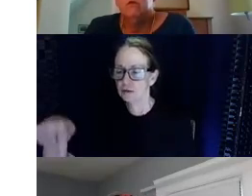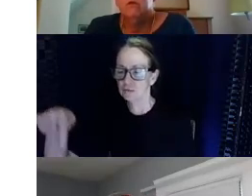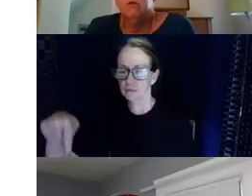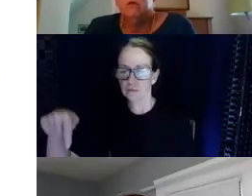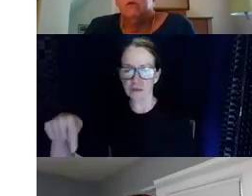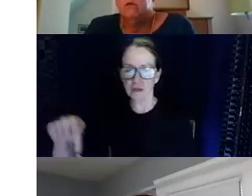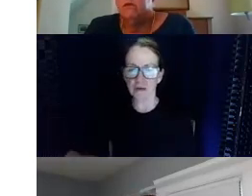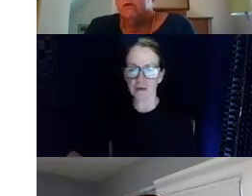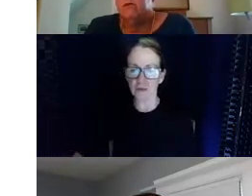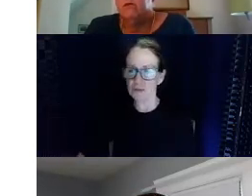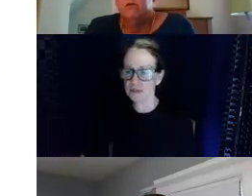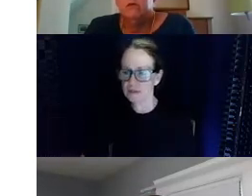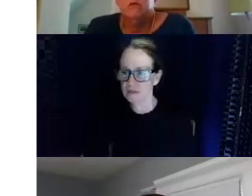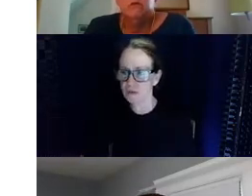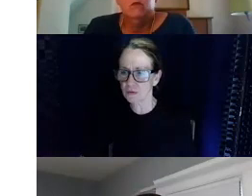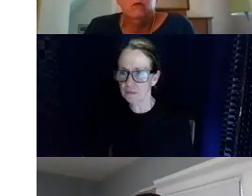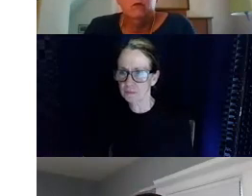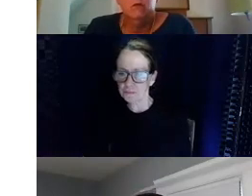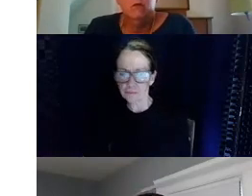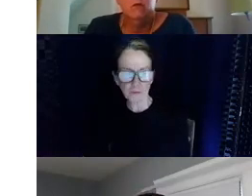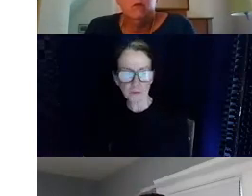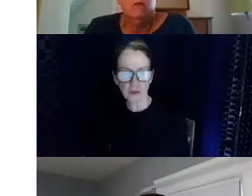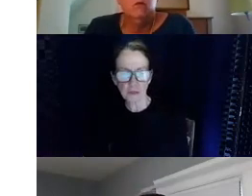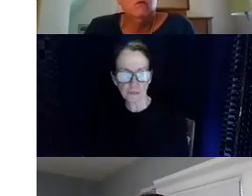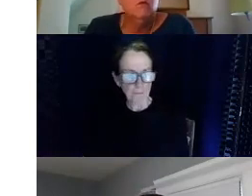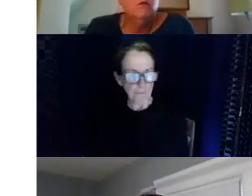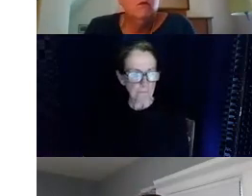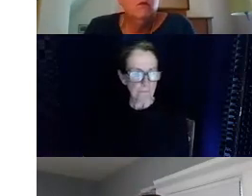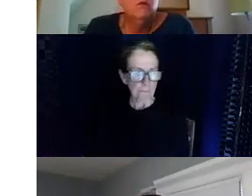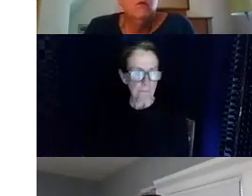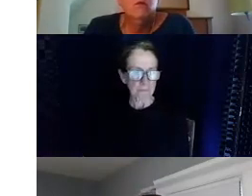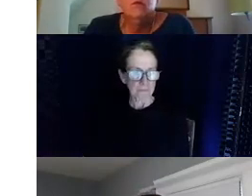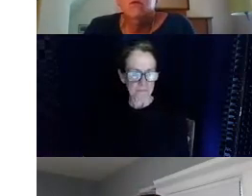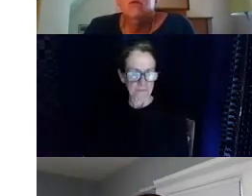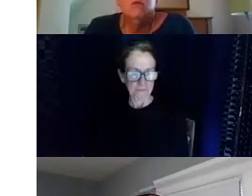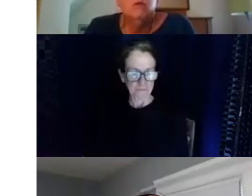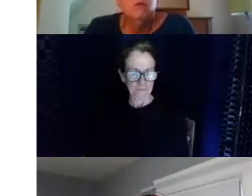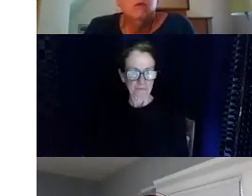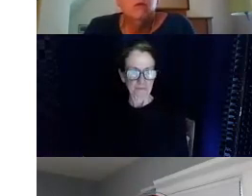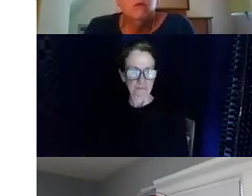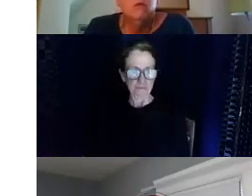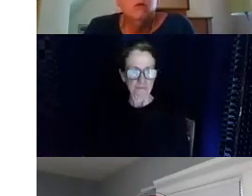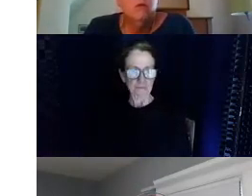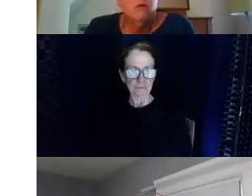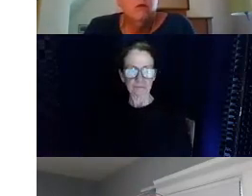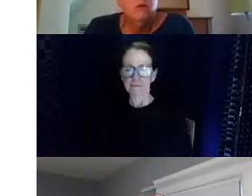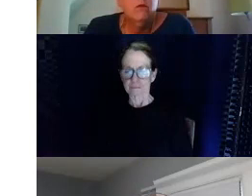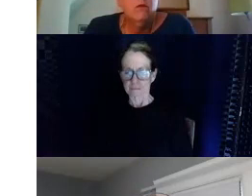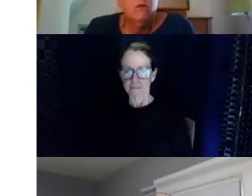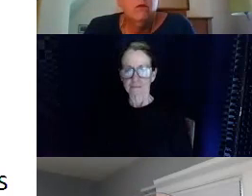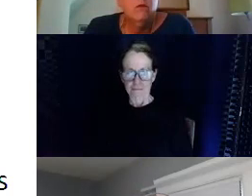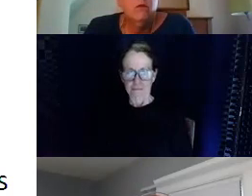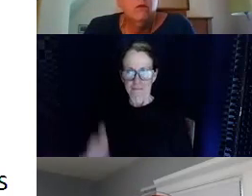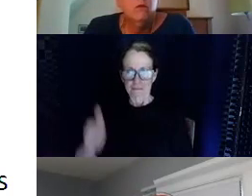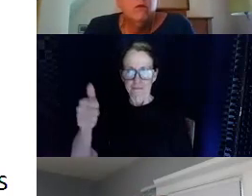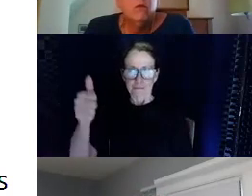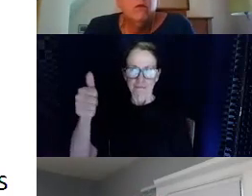ALL RIGHT. IT'S HERE NOW. WE'RE ALL SET.